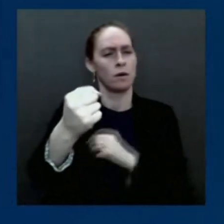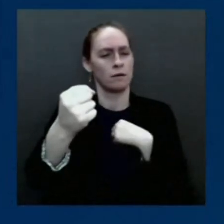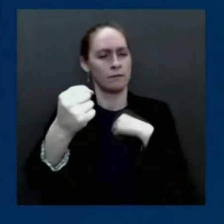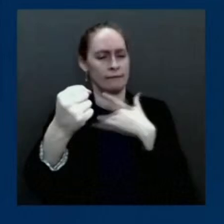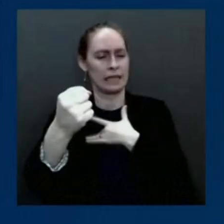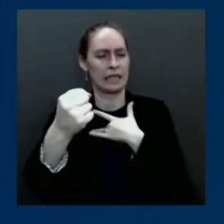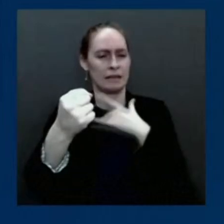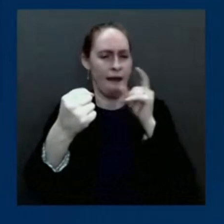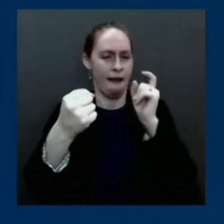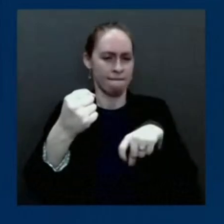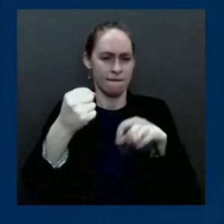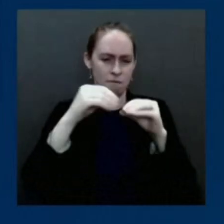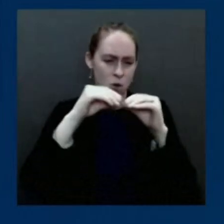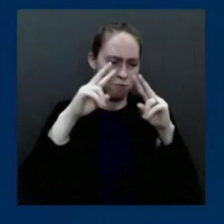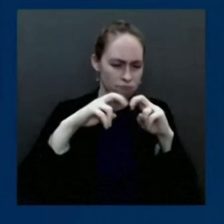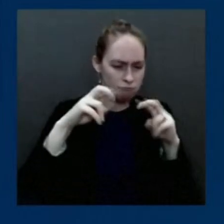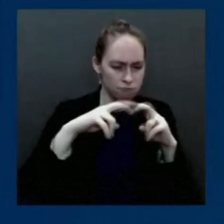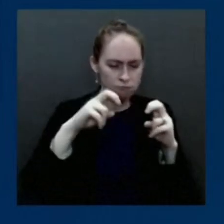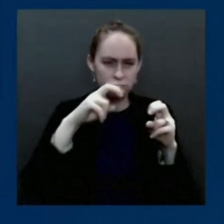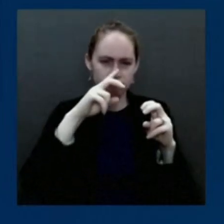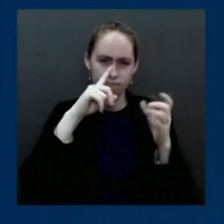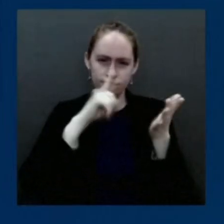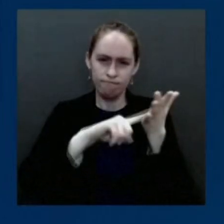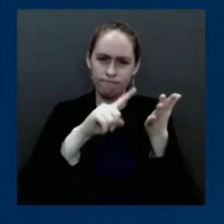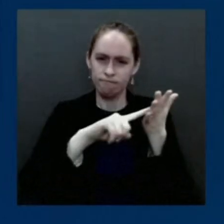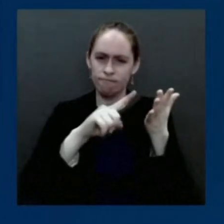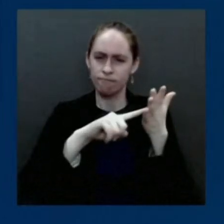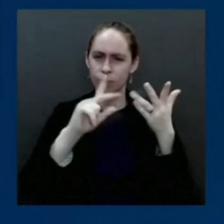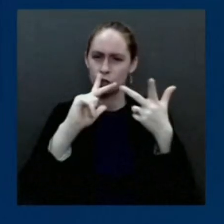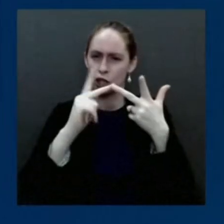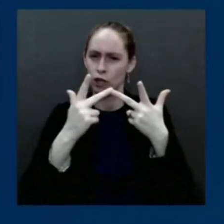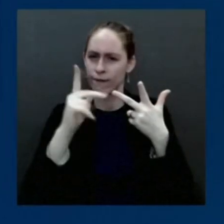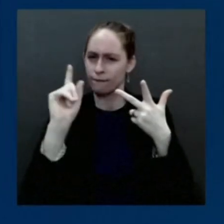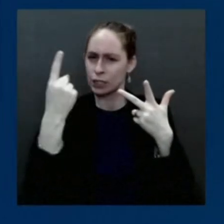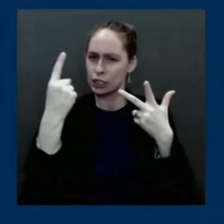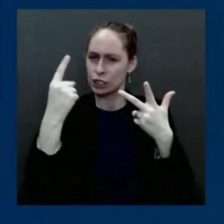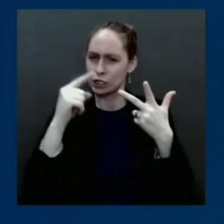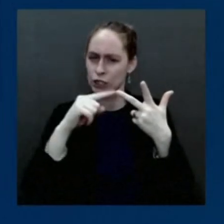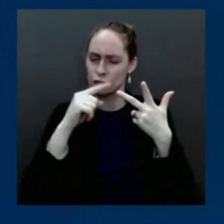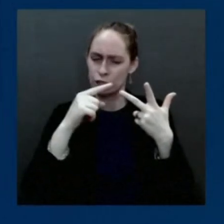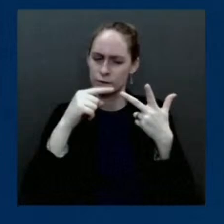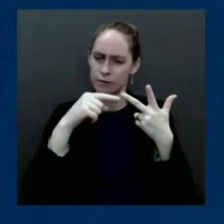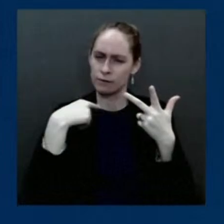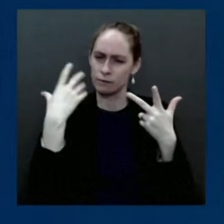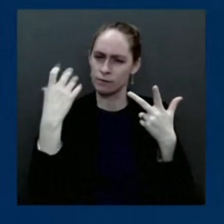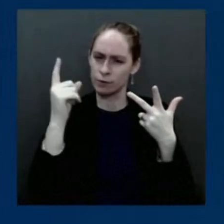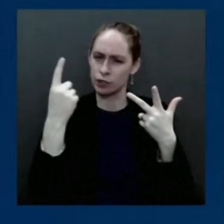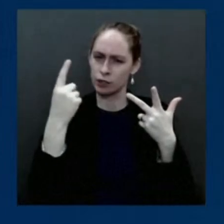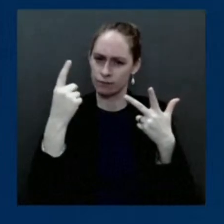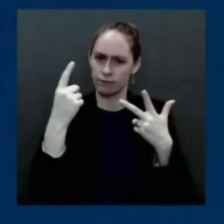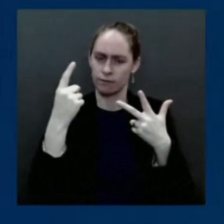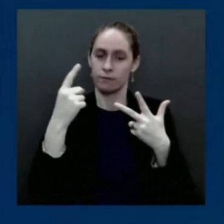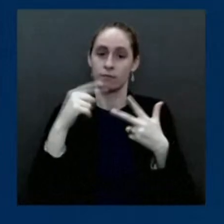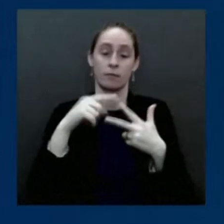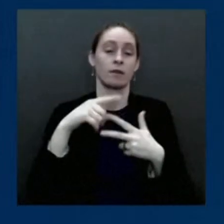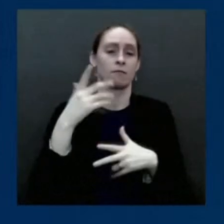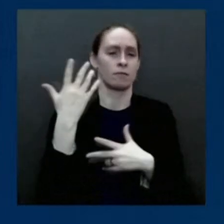DURRABILITY OF PROTECTION PARTICULARLY AGAINST SEVERE DISEASE FOR THE THIRD SHOT BOOSTER OF AN MRNA AND THE